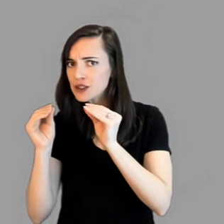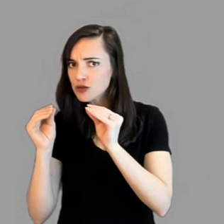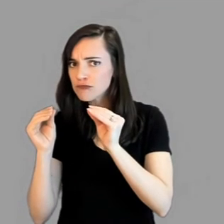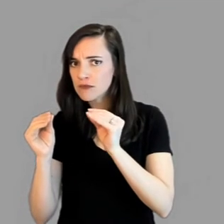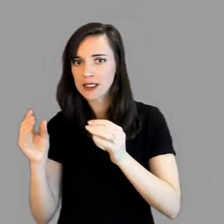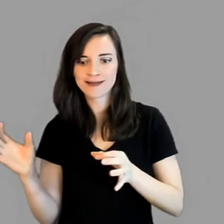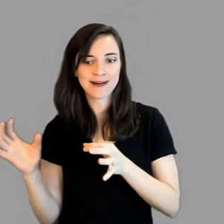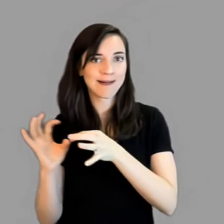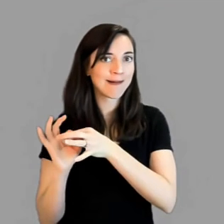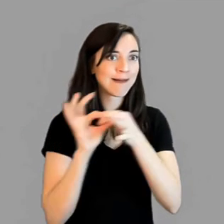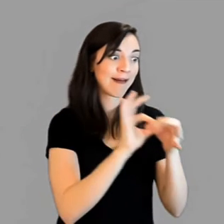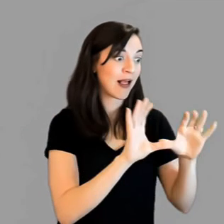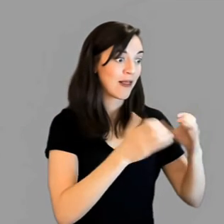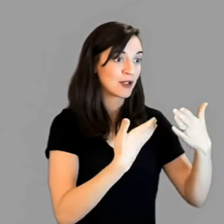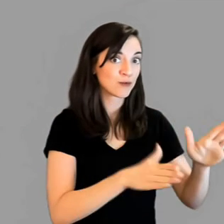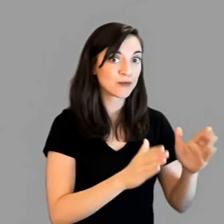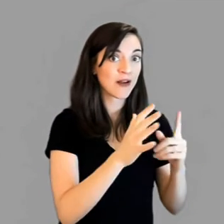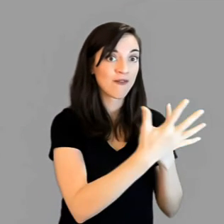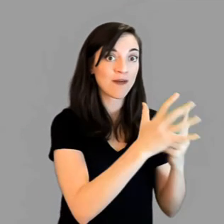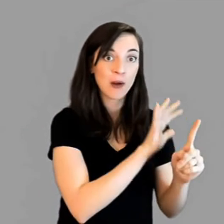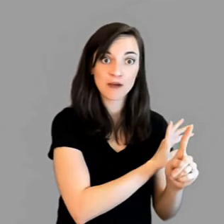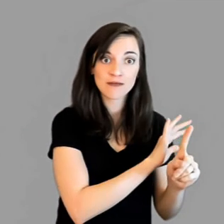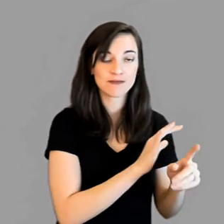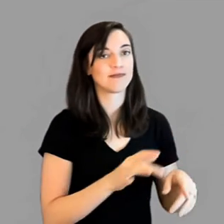implemented in academic settings.